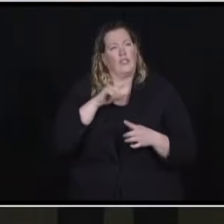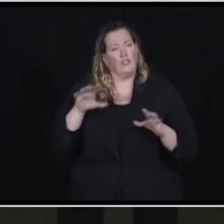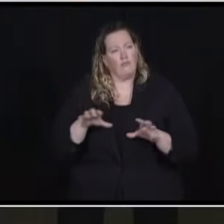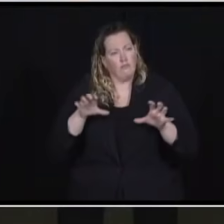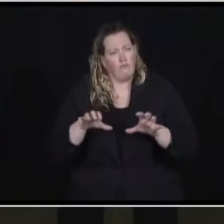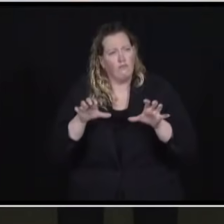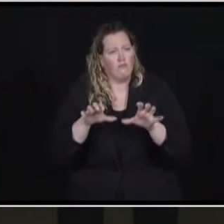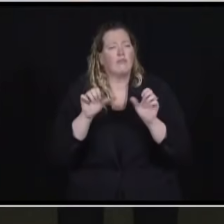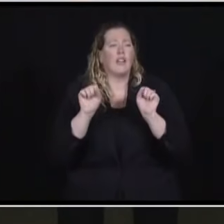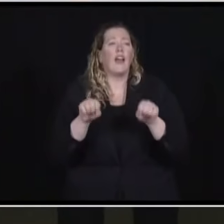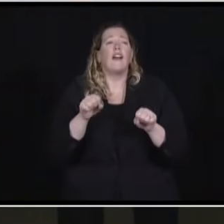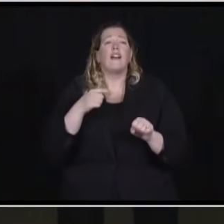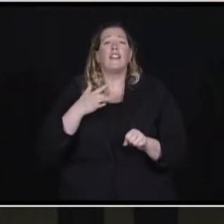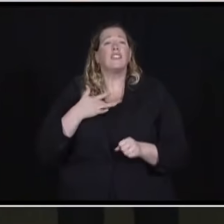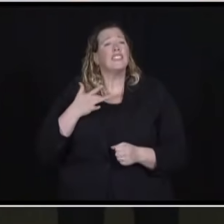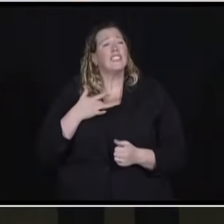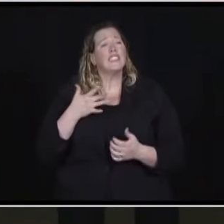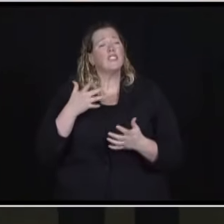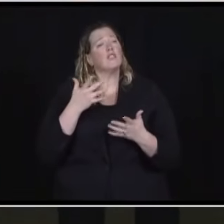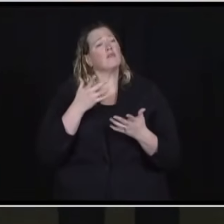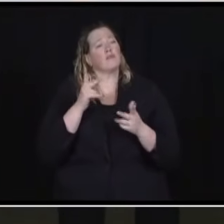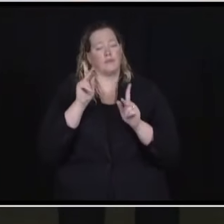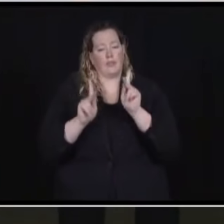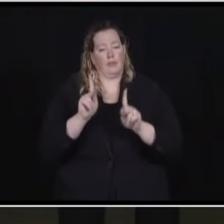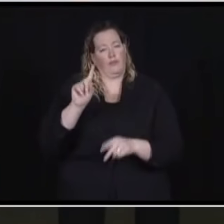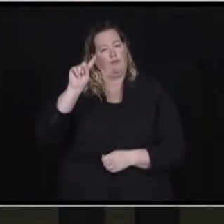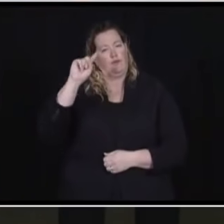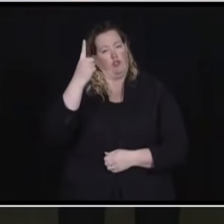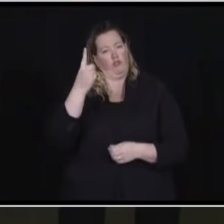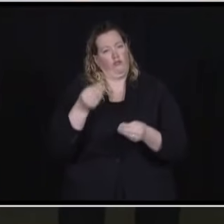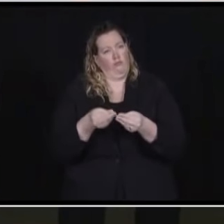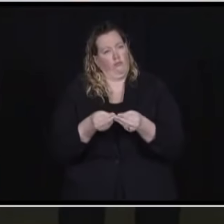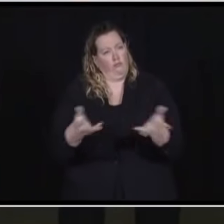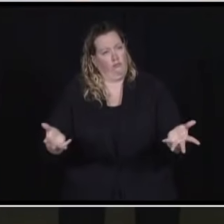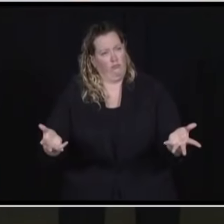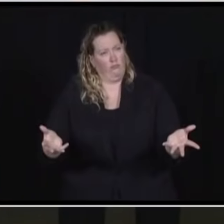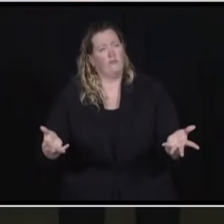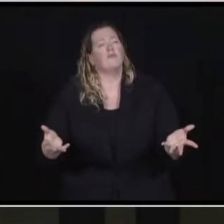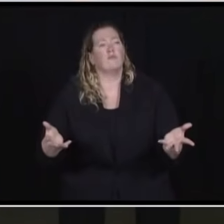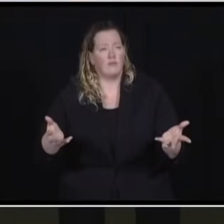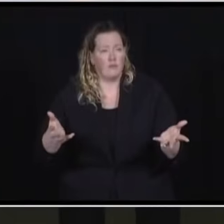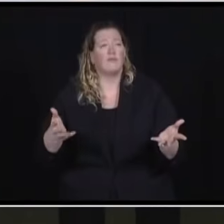make the decisions on what the targets are, there is guidance has come from the federal